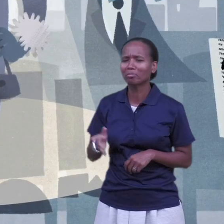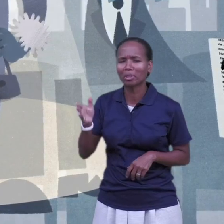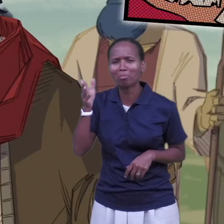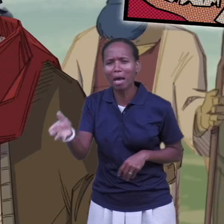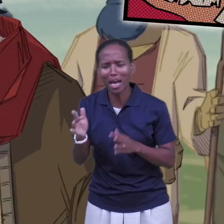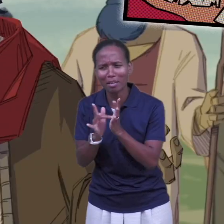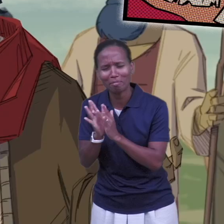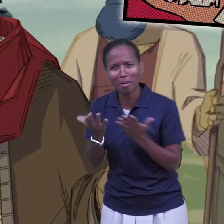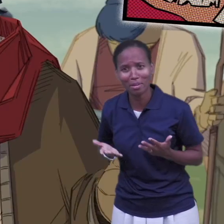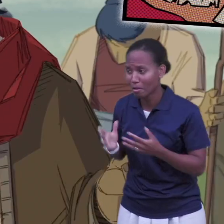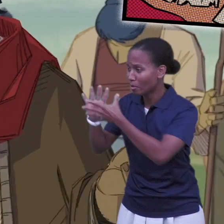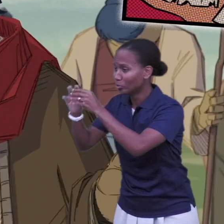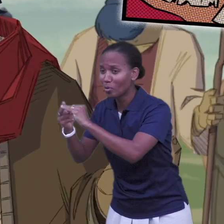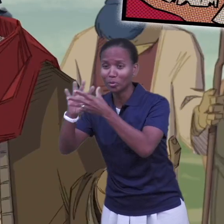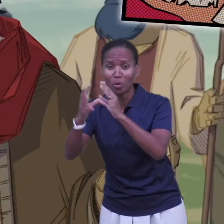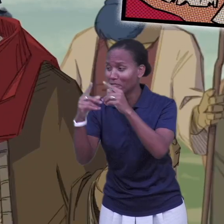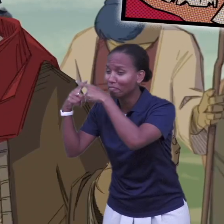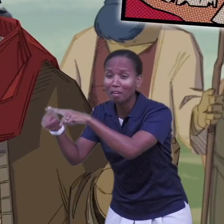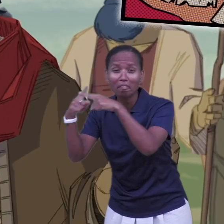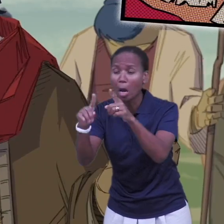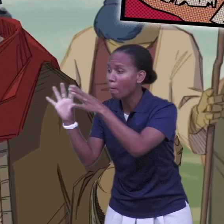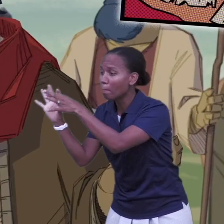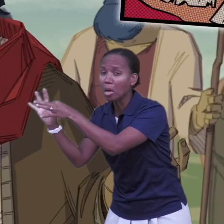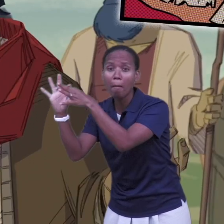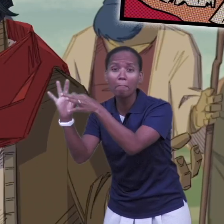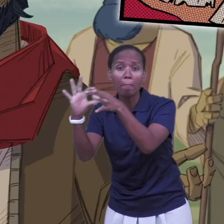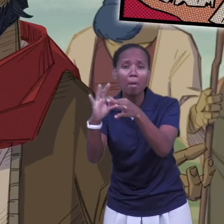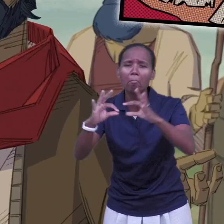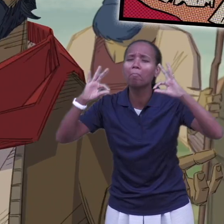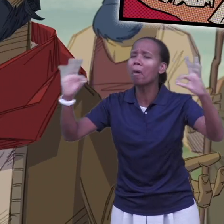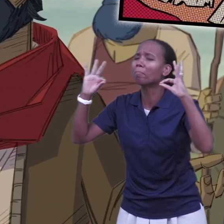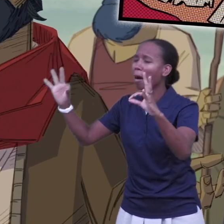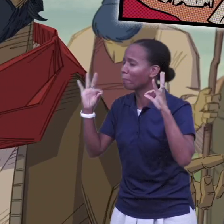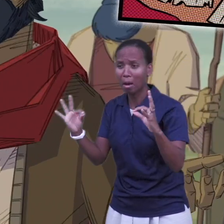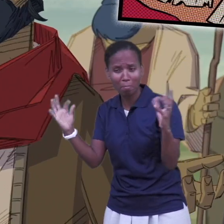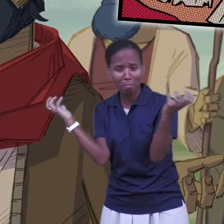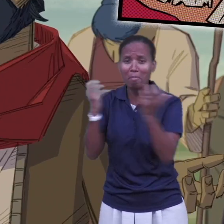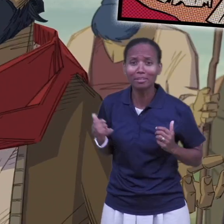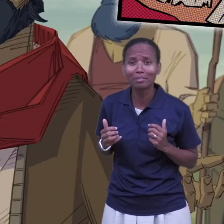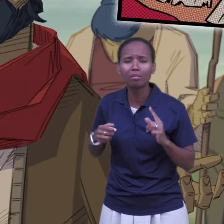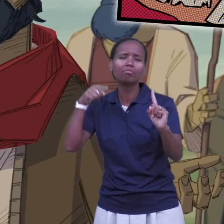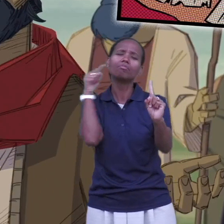Tim: Yes. Every part fits into the unified story that leads to